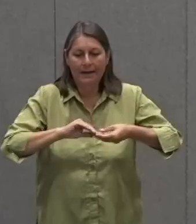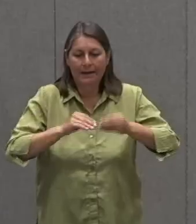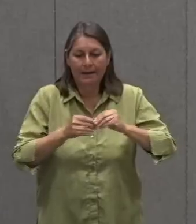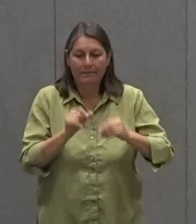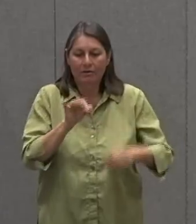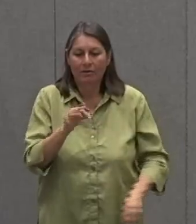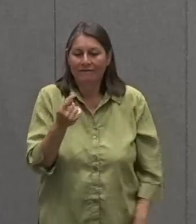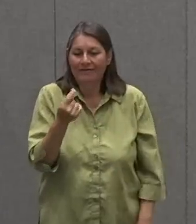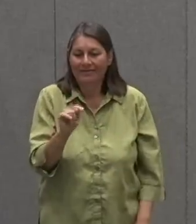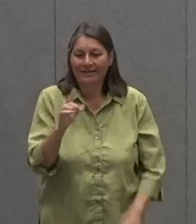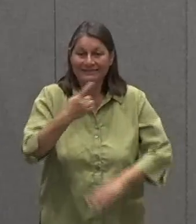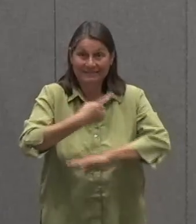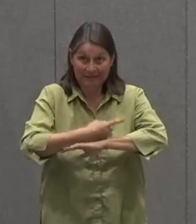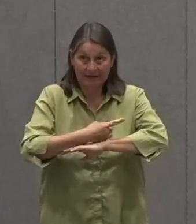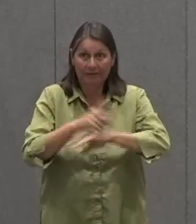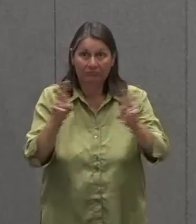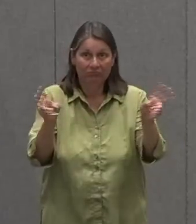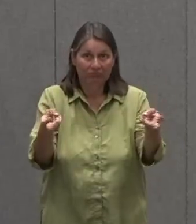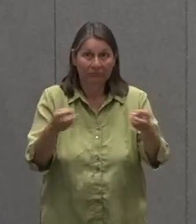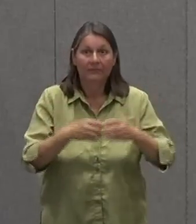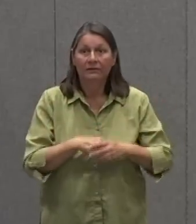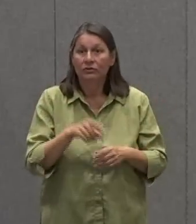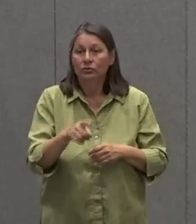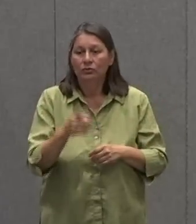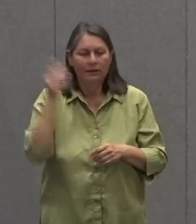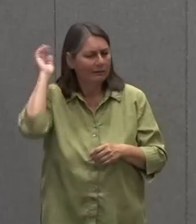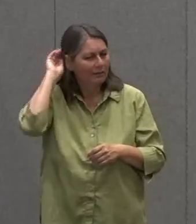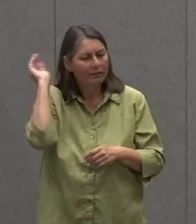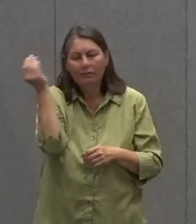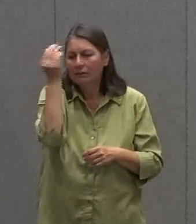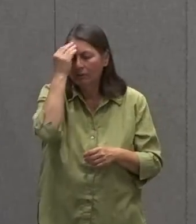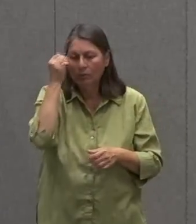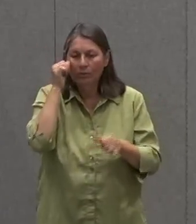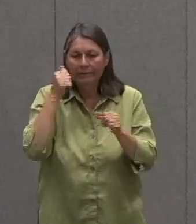that we want to keep you remembering what the different places and where the number